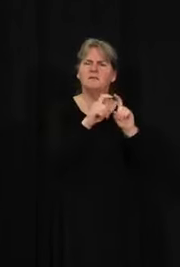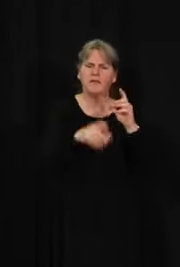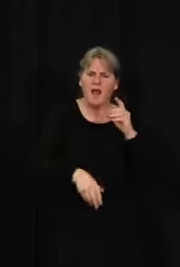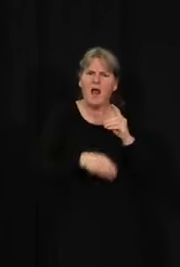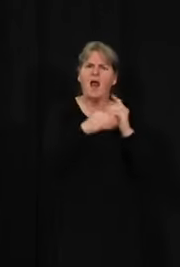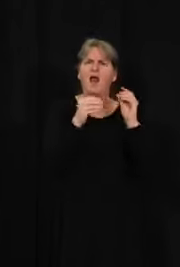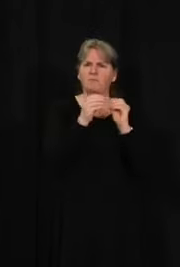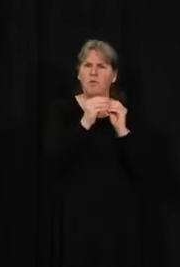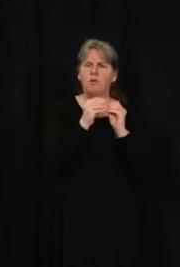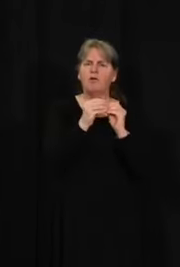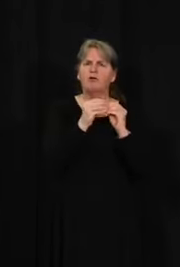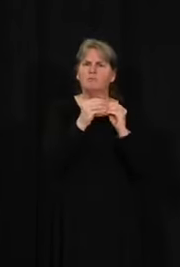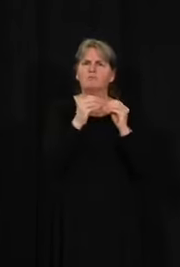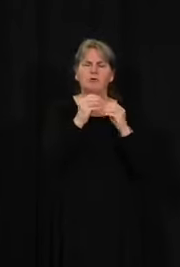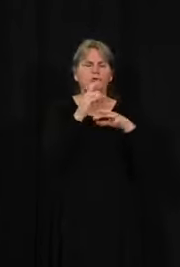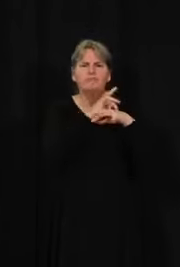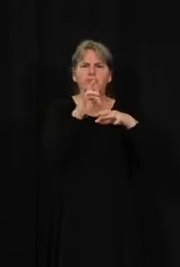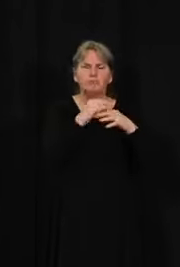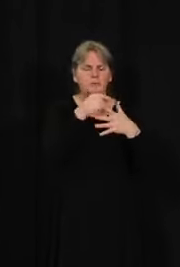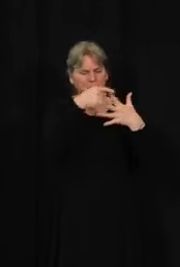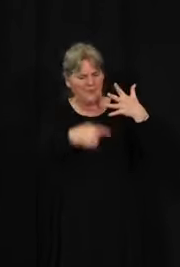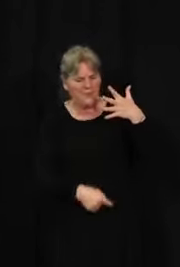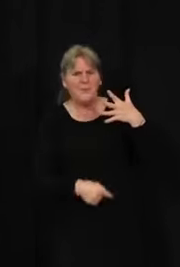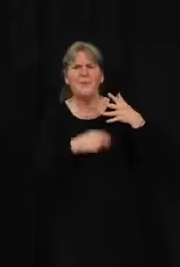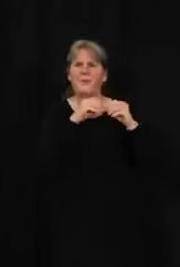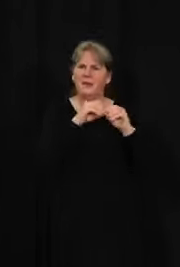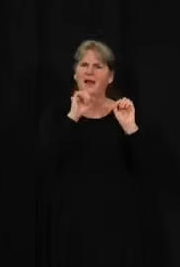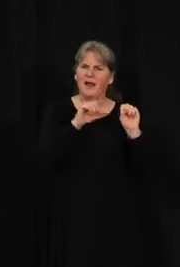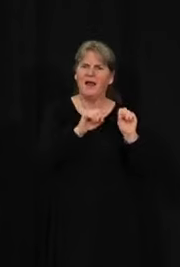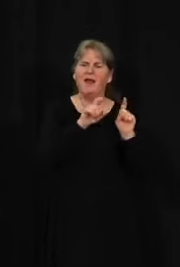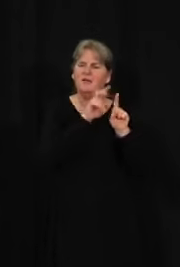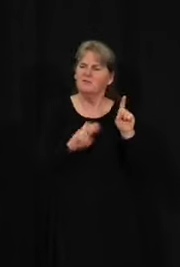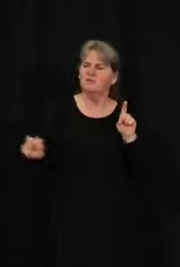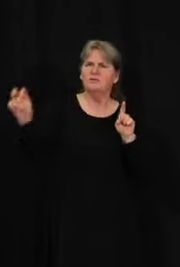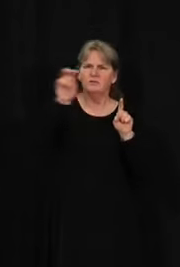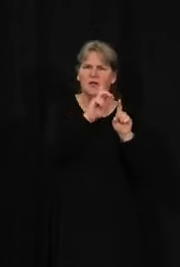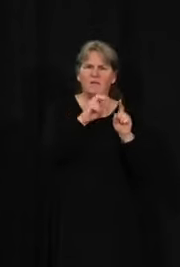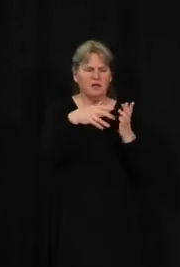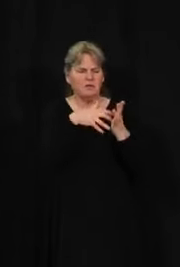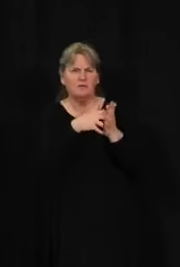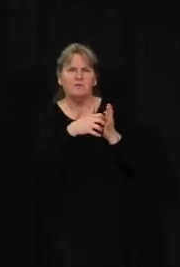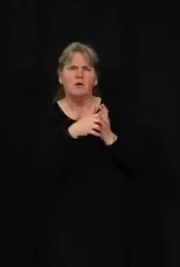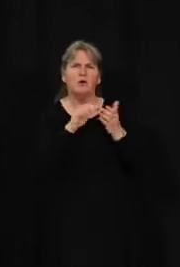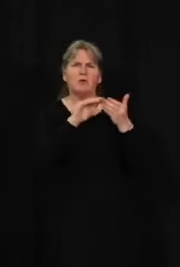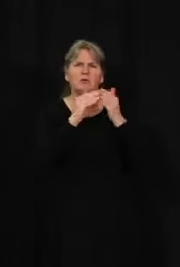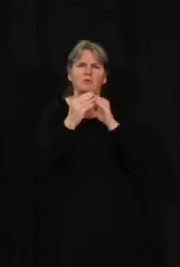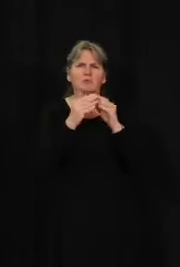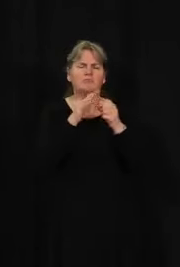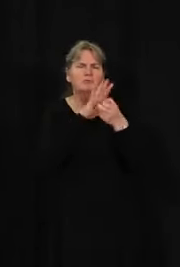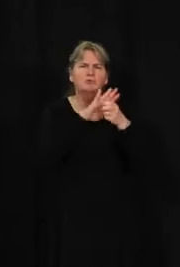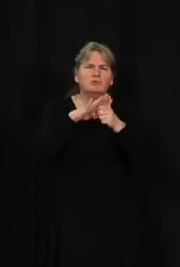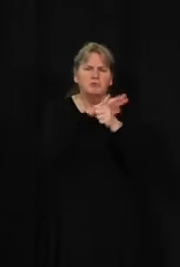symptoms for people who have travelled and looking among vulnerable populations for possible signs of community